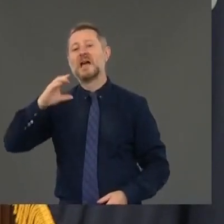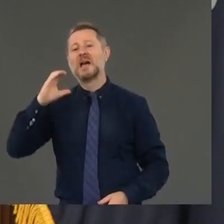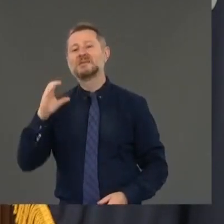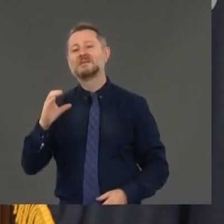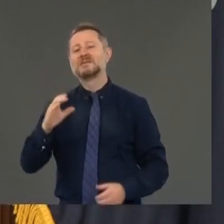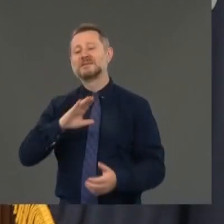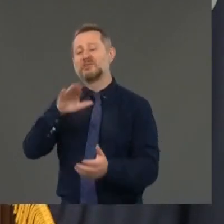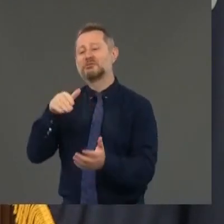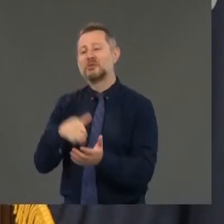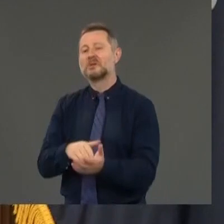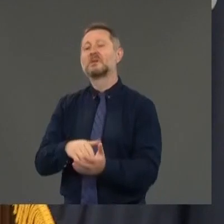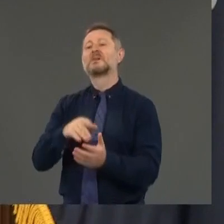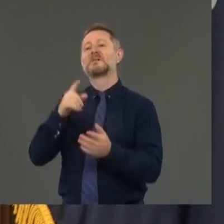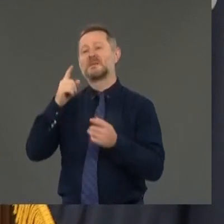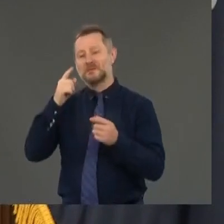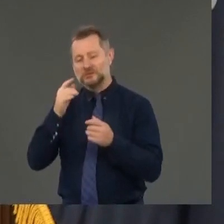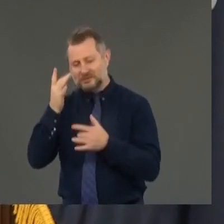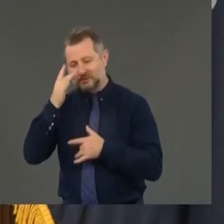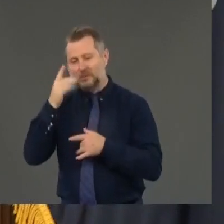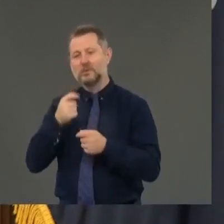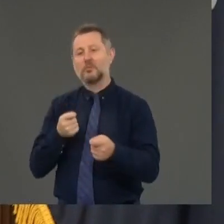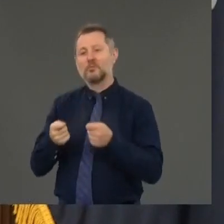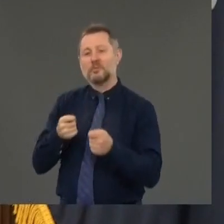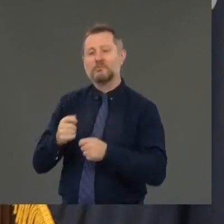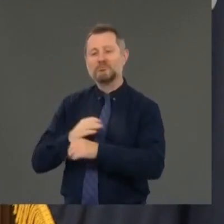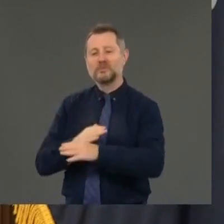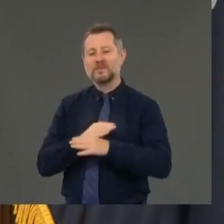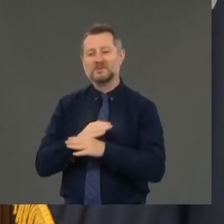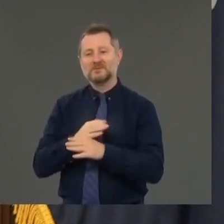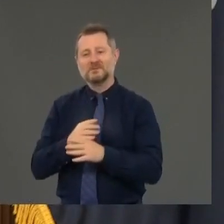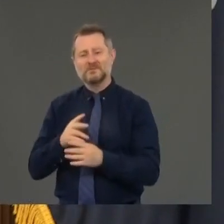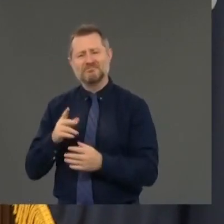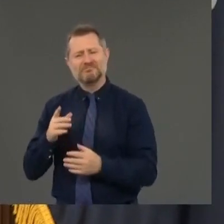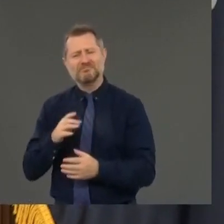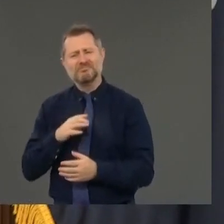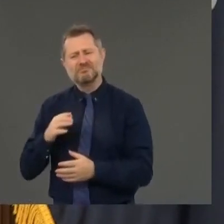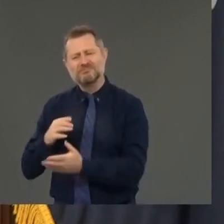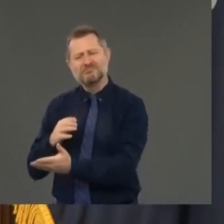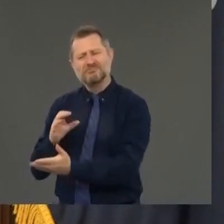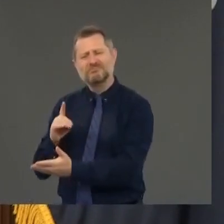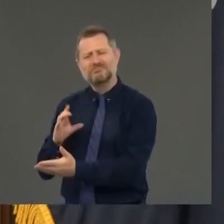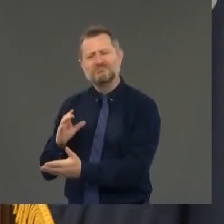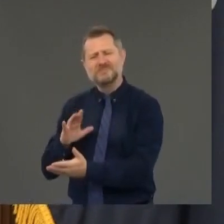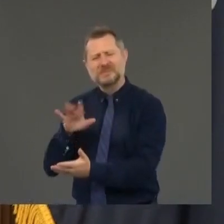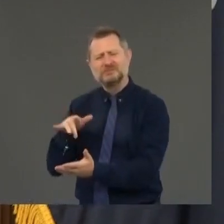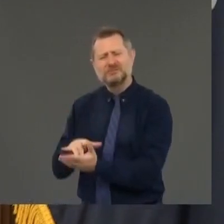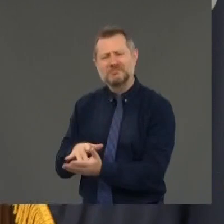WE FOLLOWED FEDERAL CDC